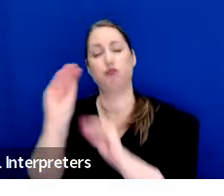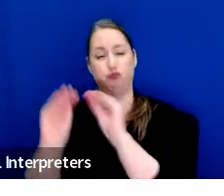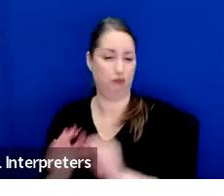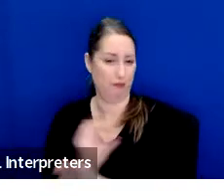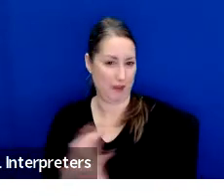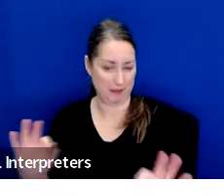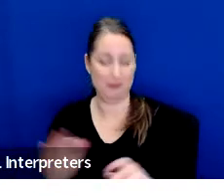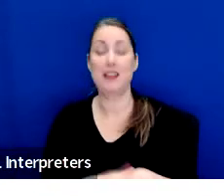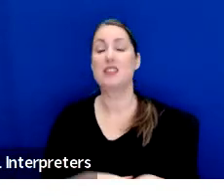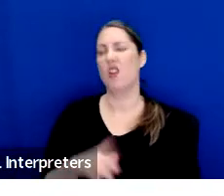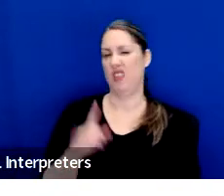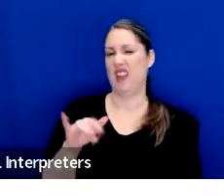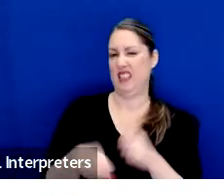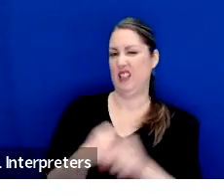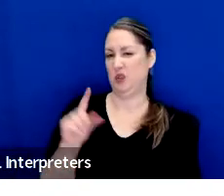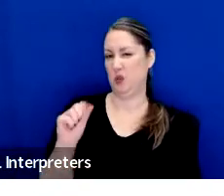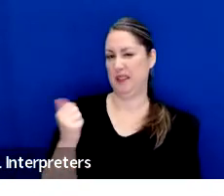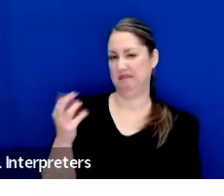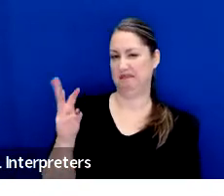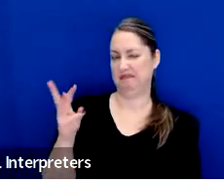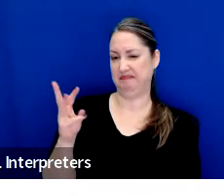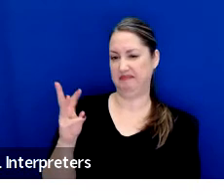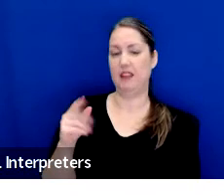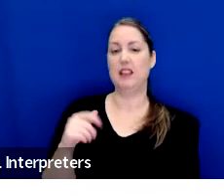and I started to reach out to my department colleagues and one of my